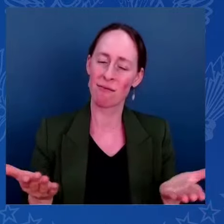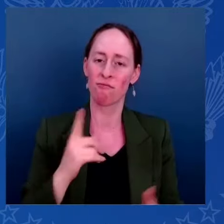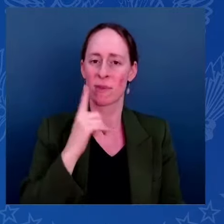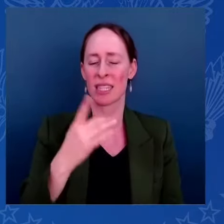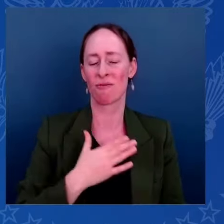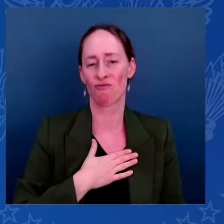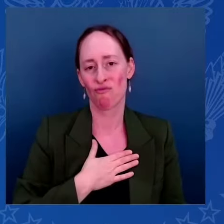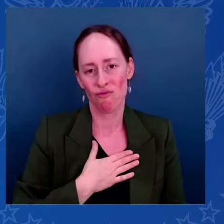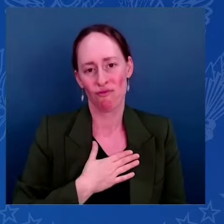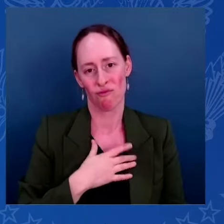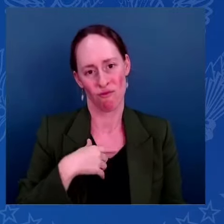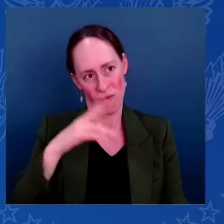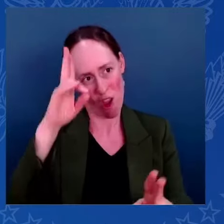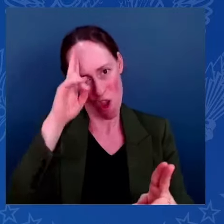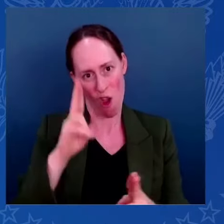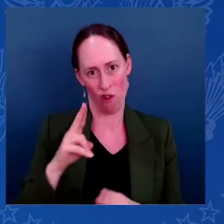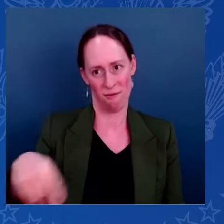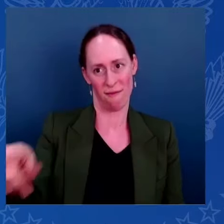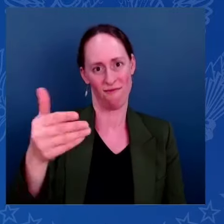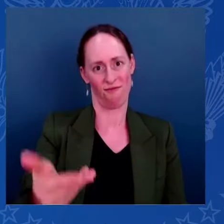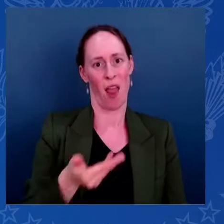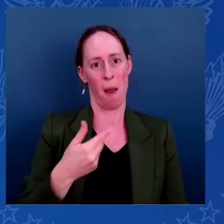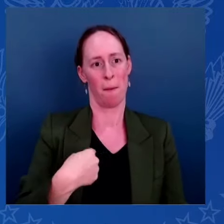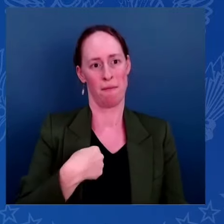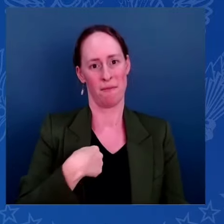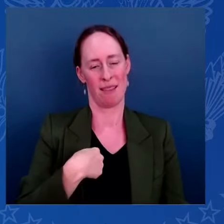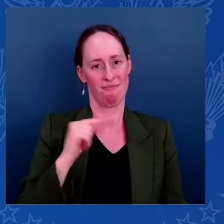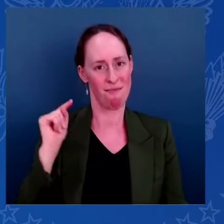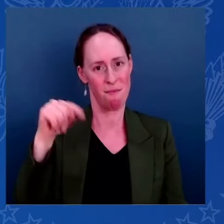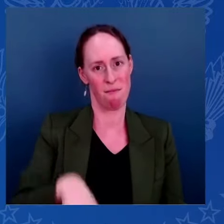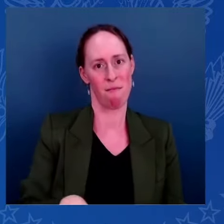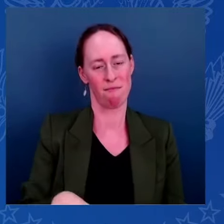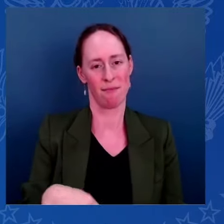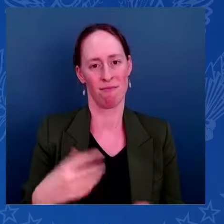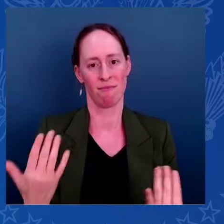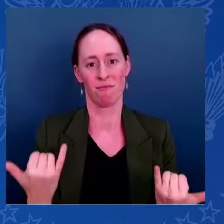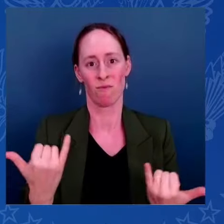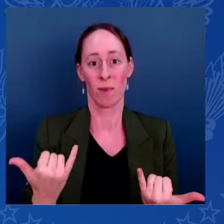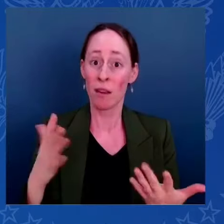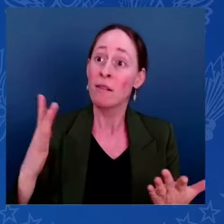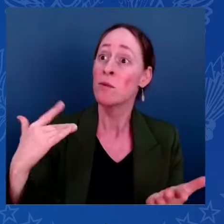Today, we are embarking on a new project as part of the ARPA-H Precision Surgical Interventions program,